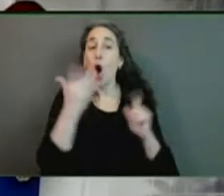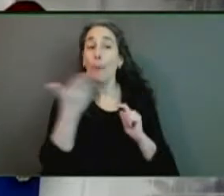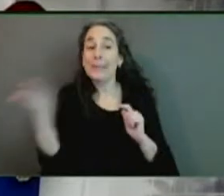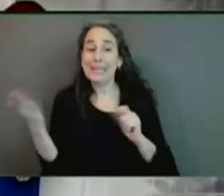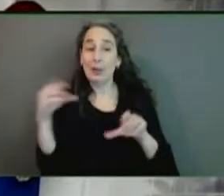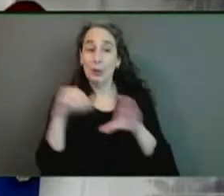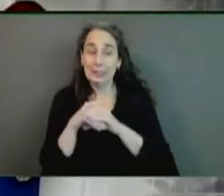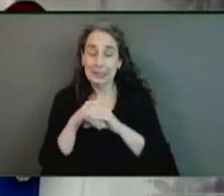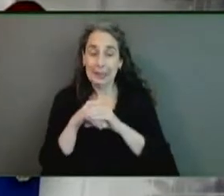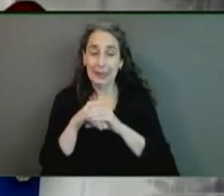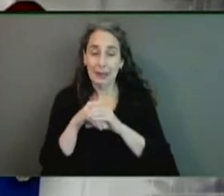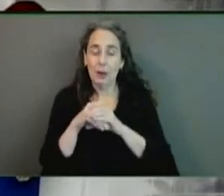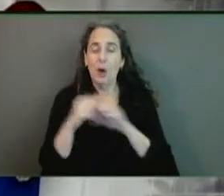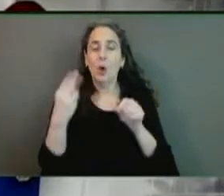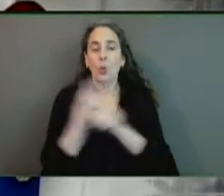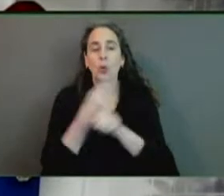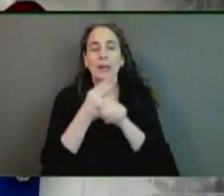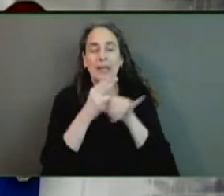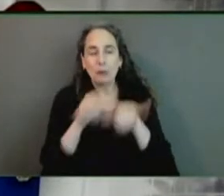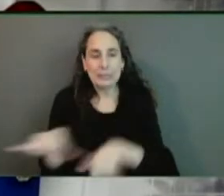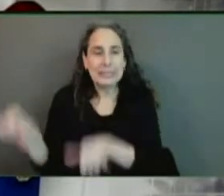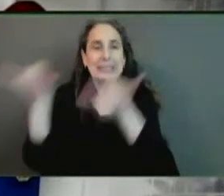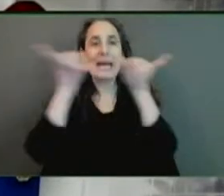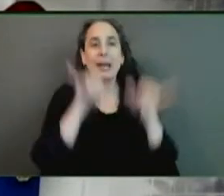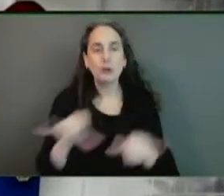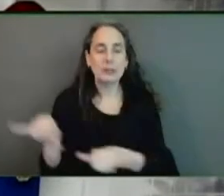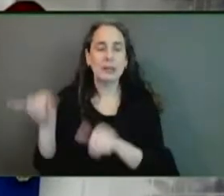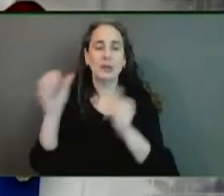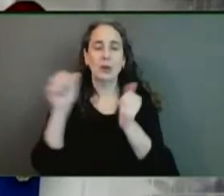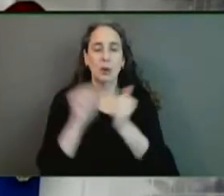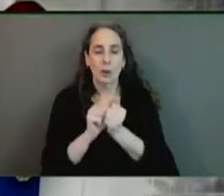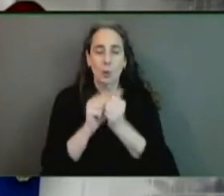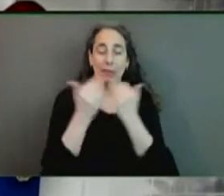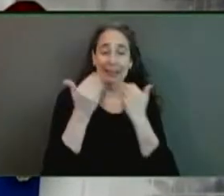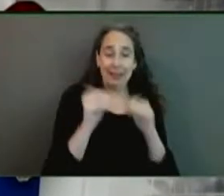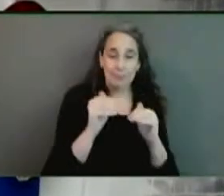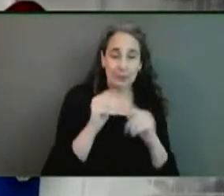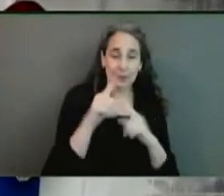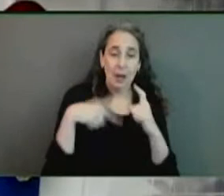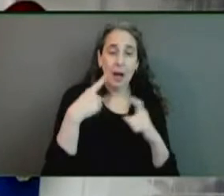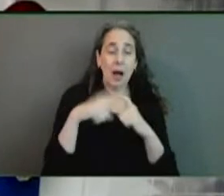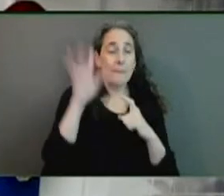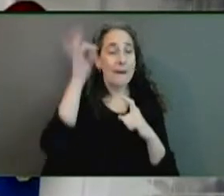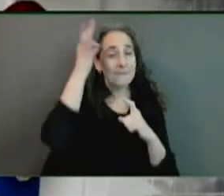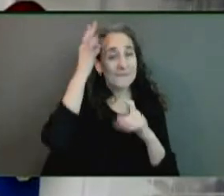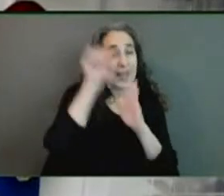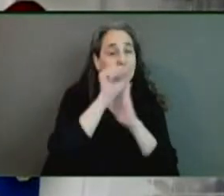in order to do that, Uh and that's for all materials in the district. So we use